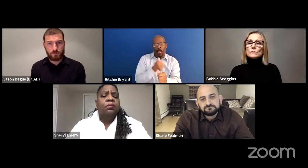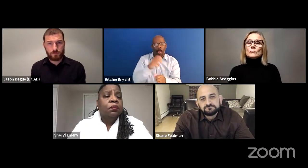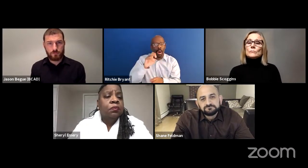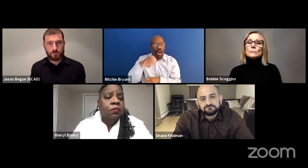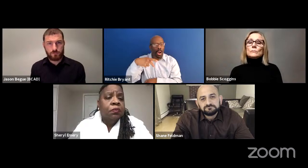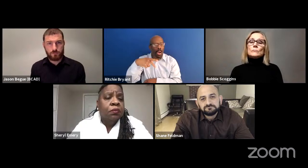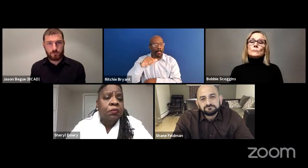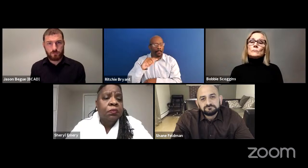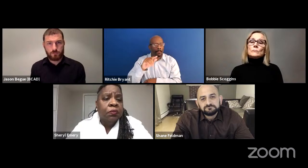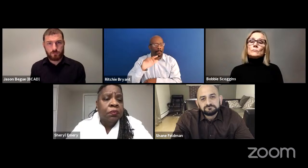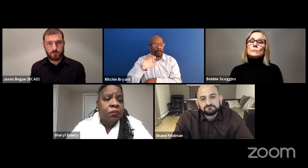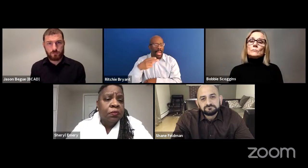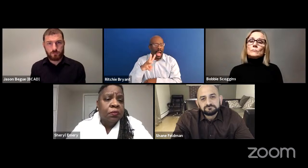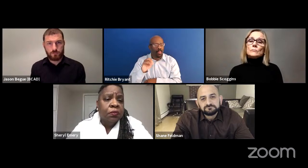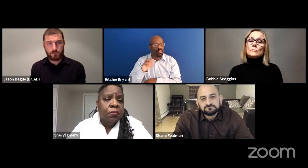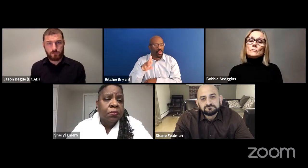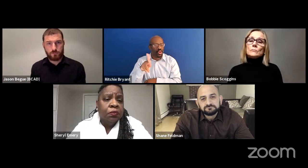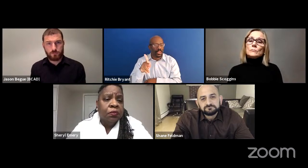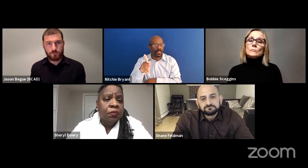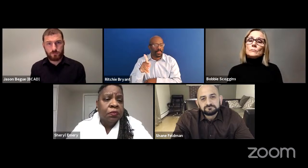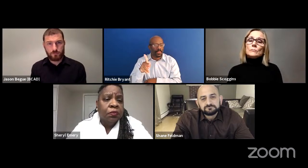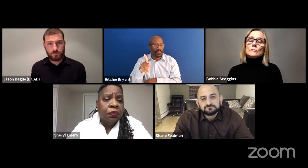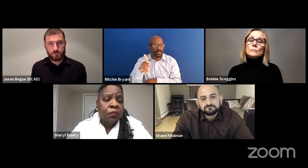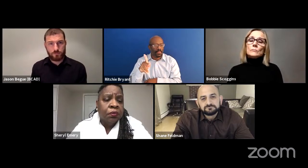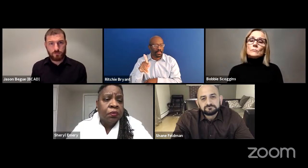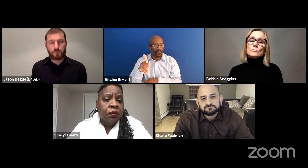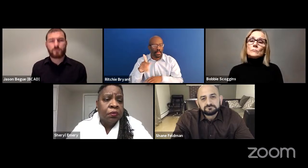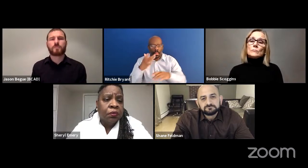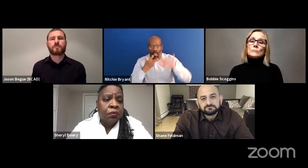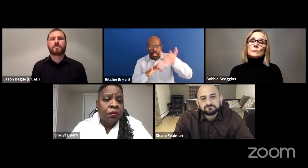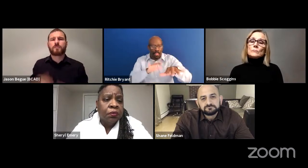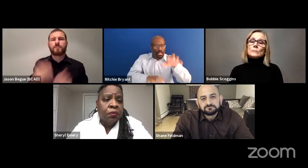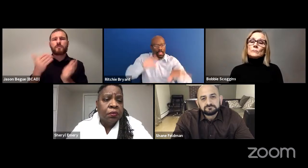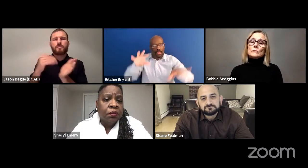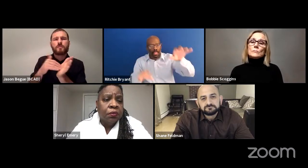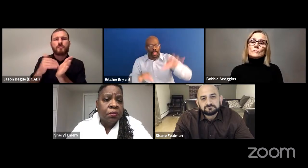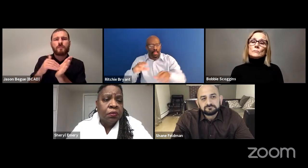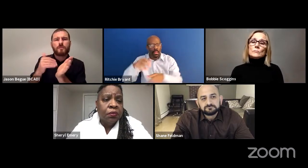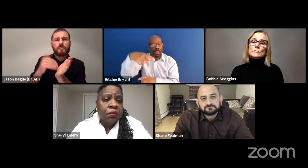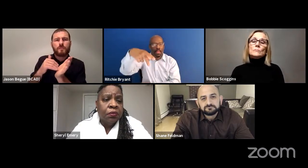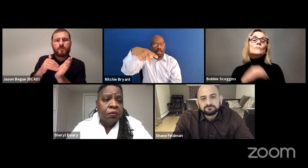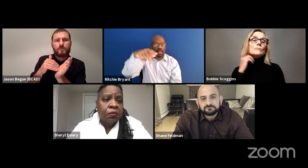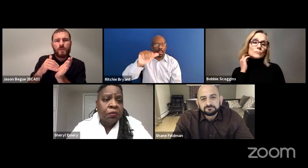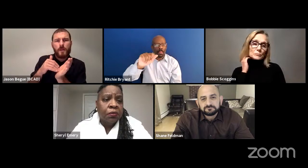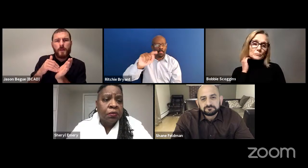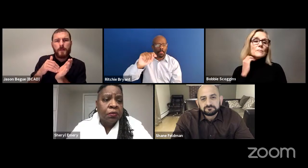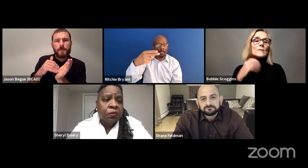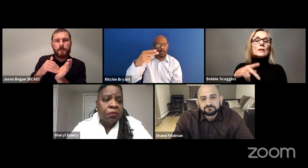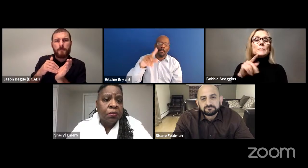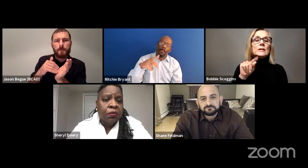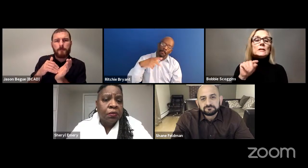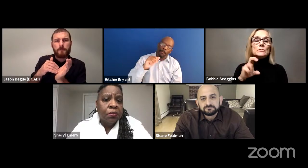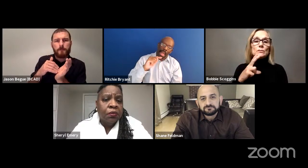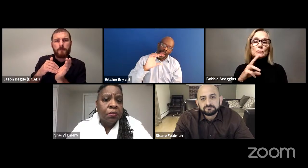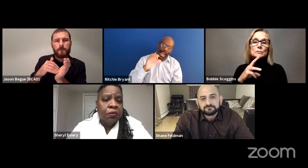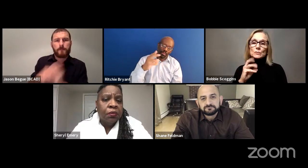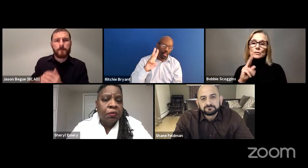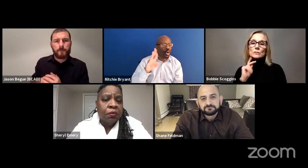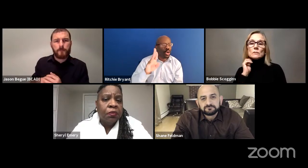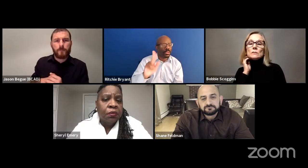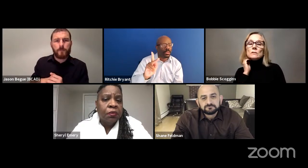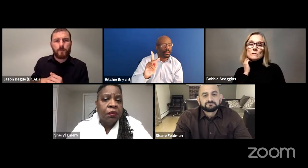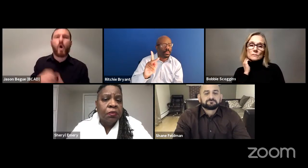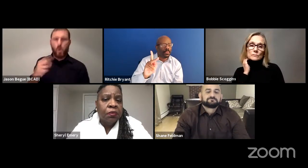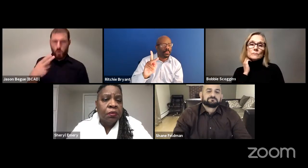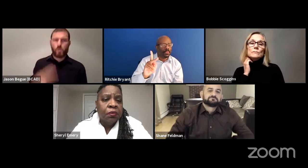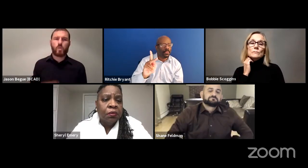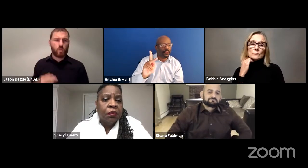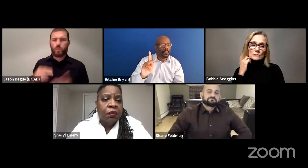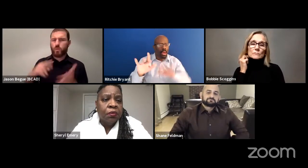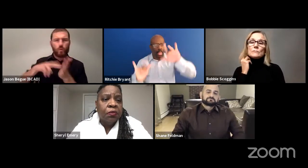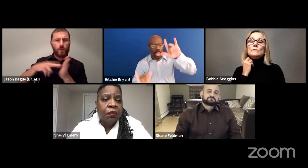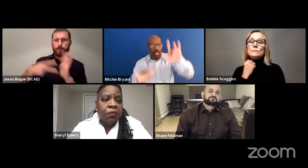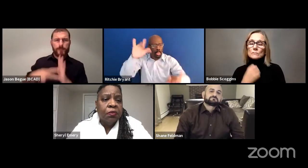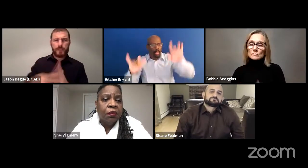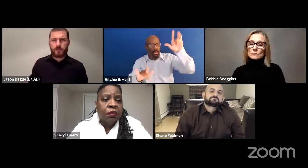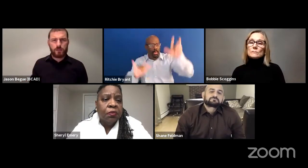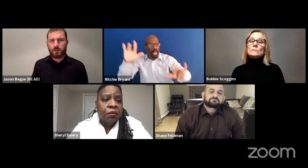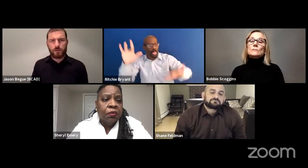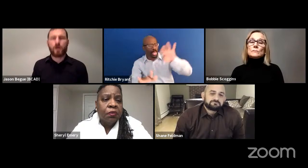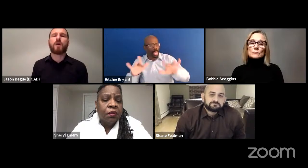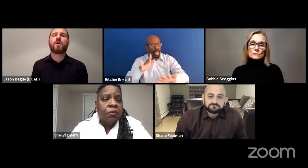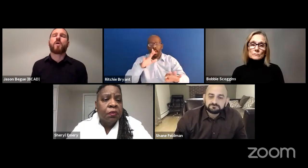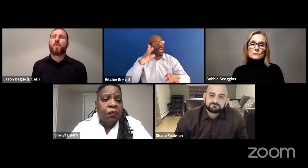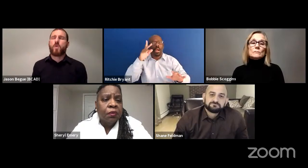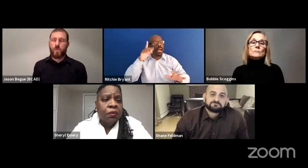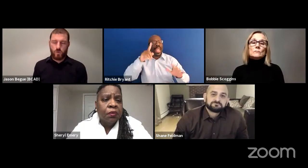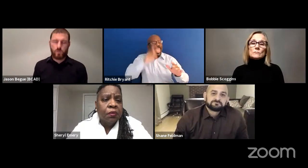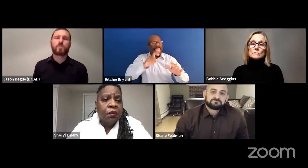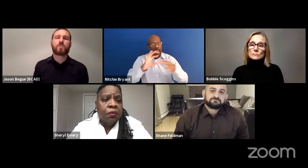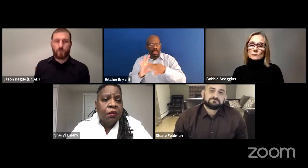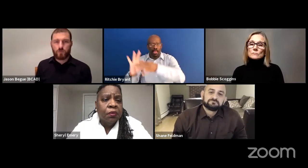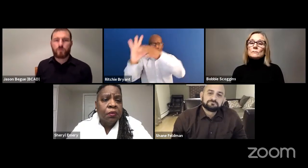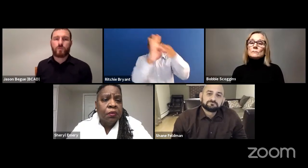the priority is to avoid a patchwork approach. You don't want to have any gaps that would